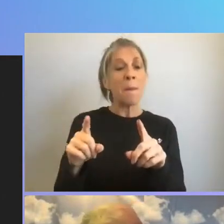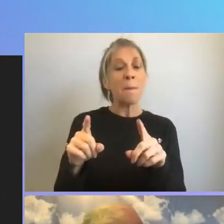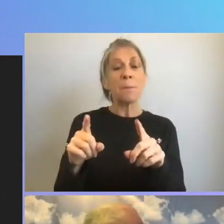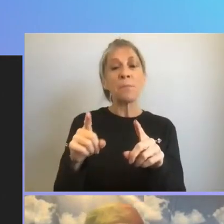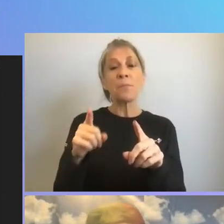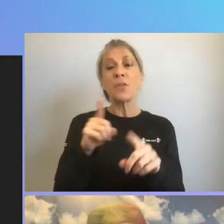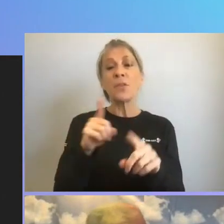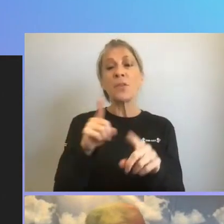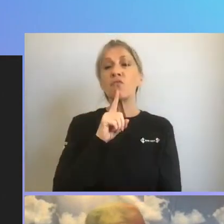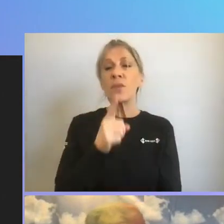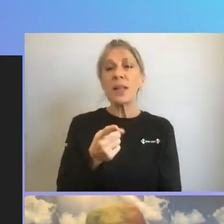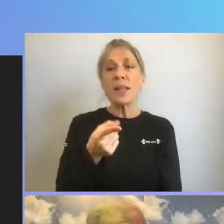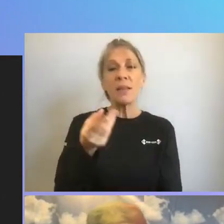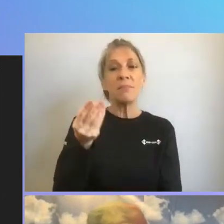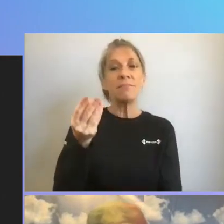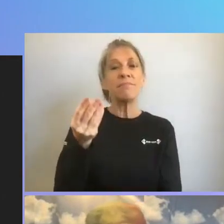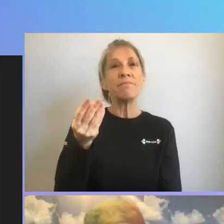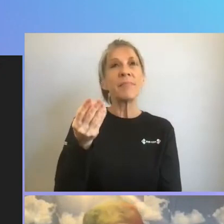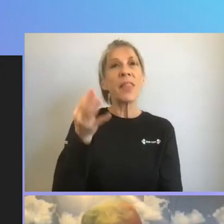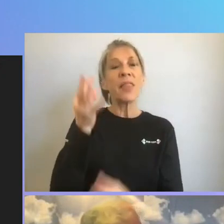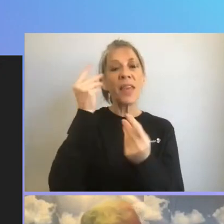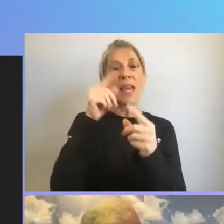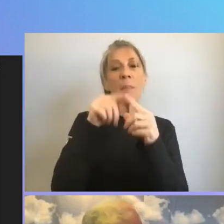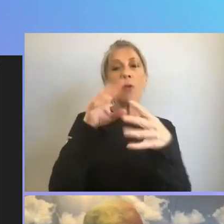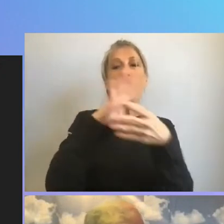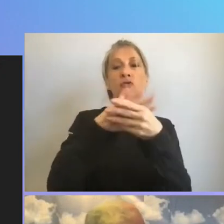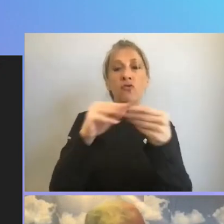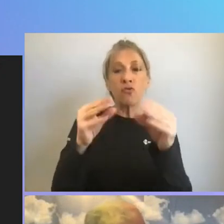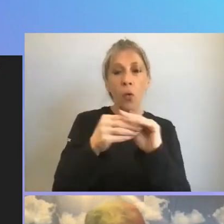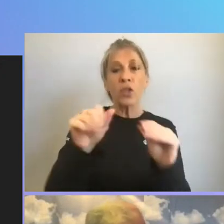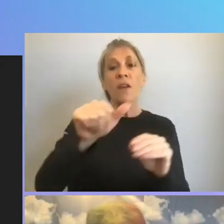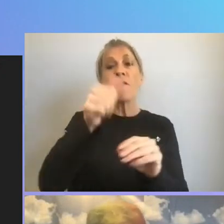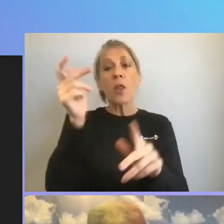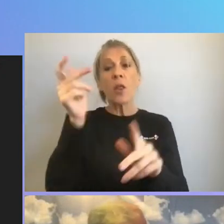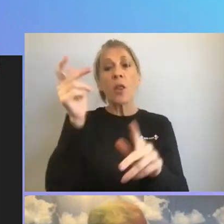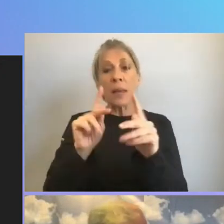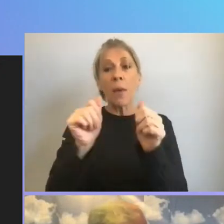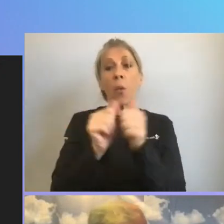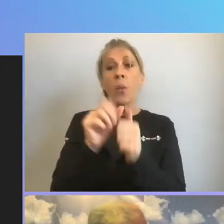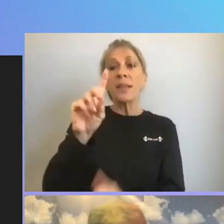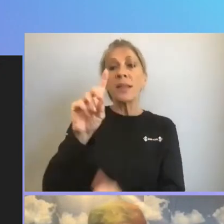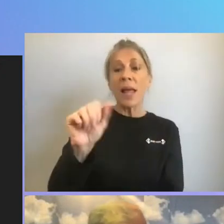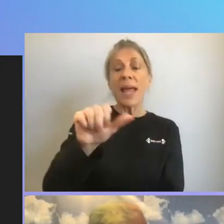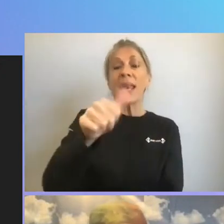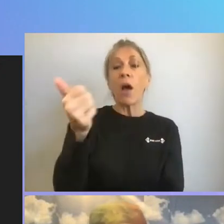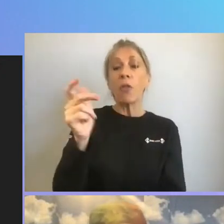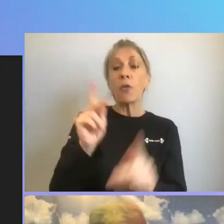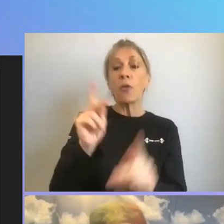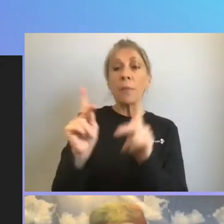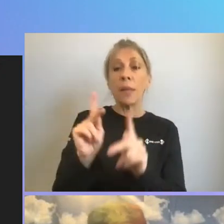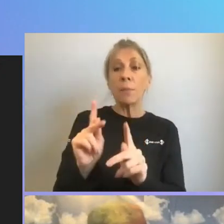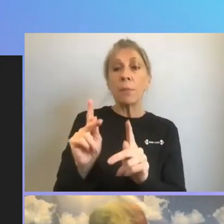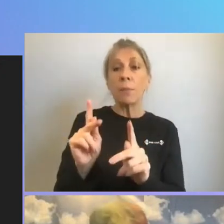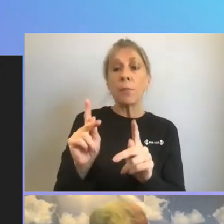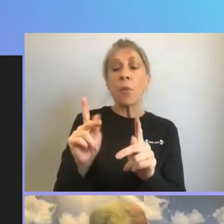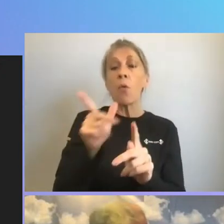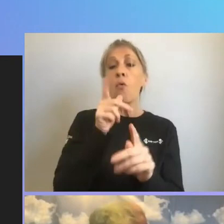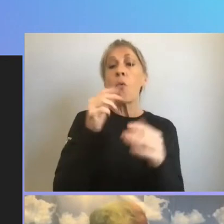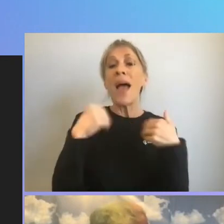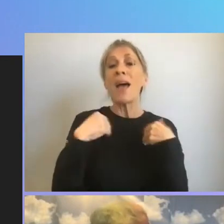like, just taking into account the stories and the lives of other people with disabilities and other people that, uh, have